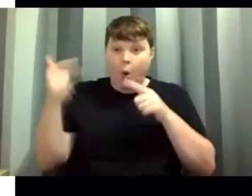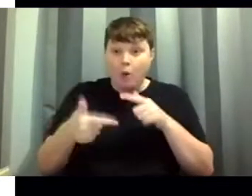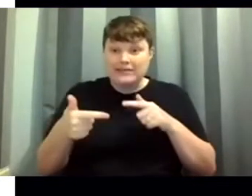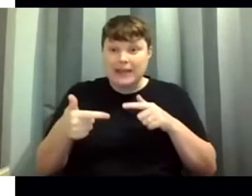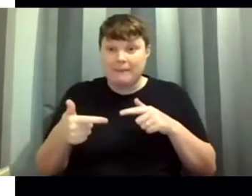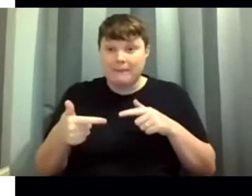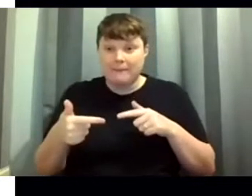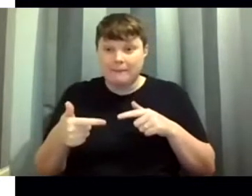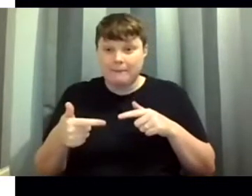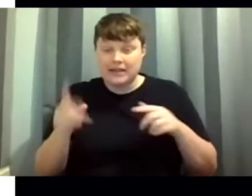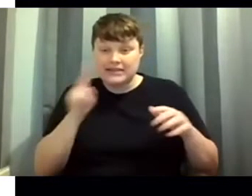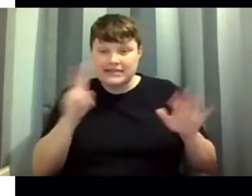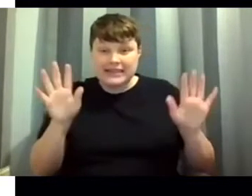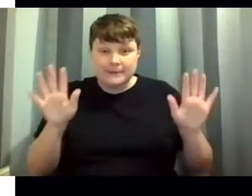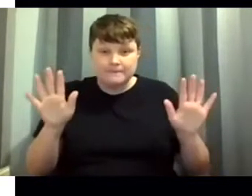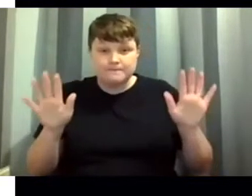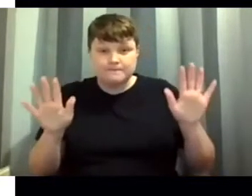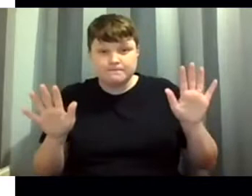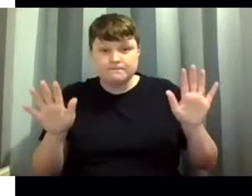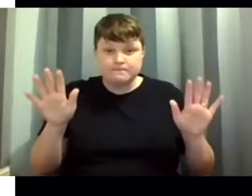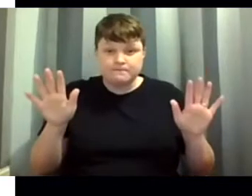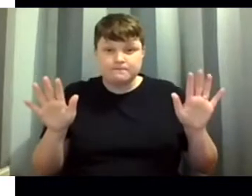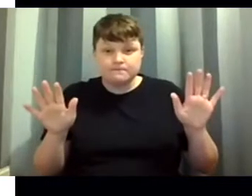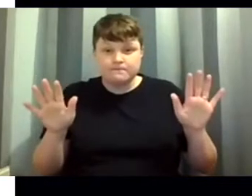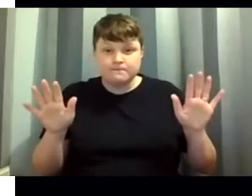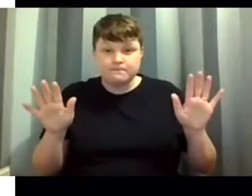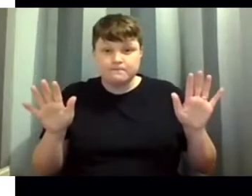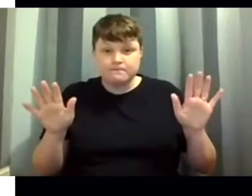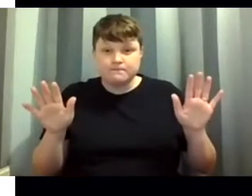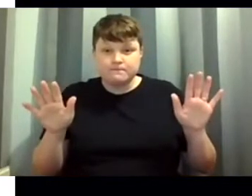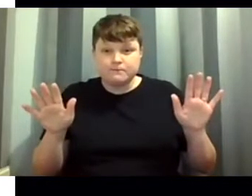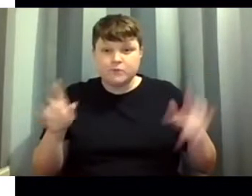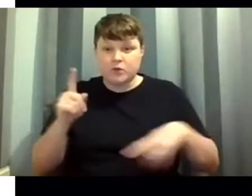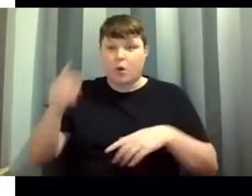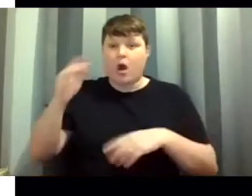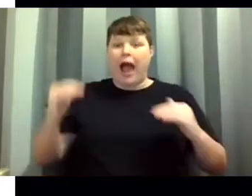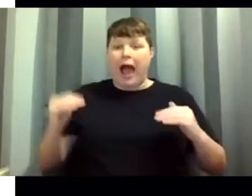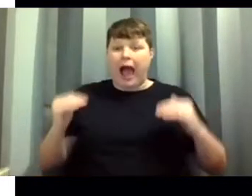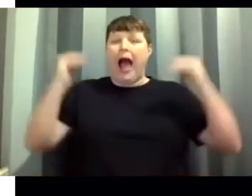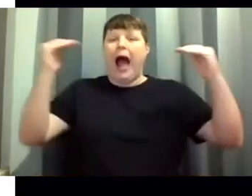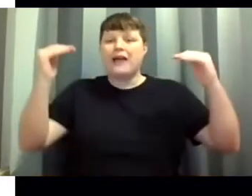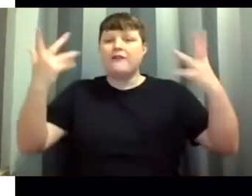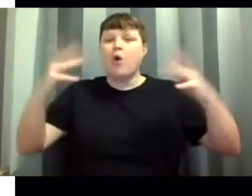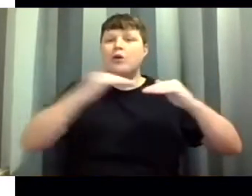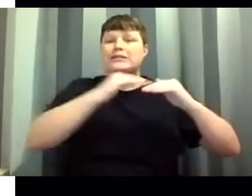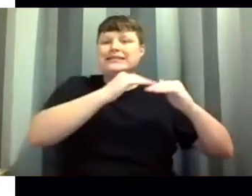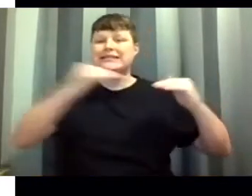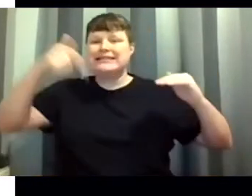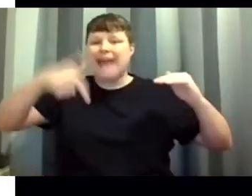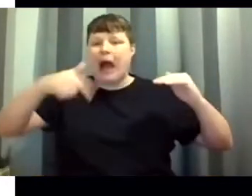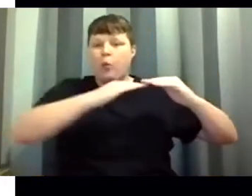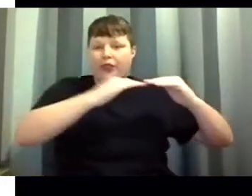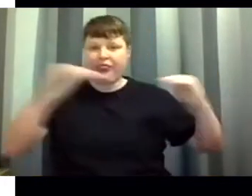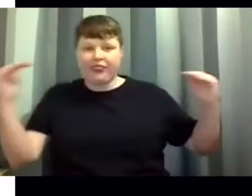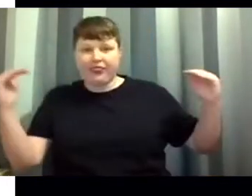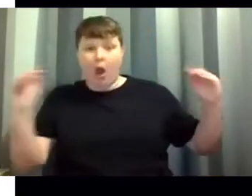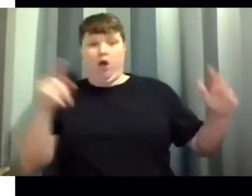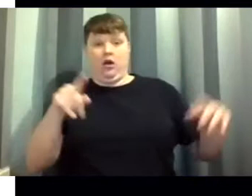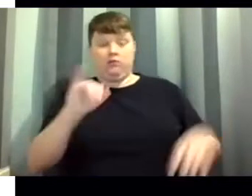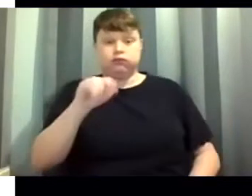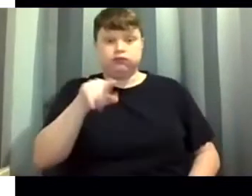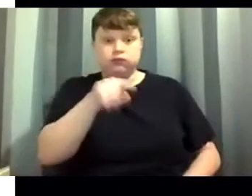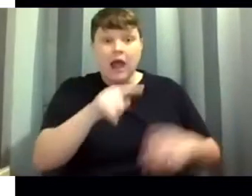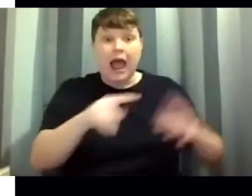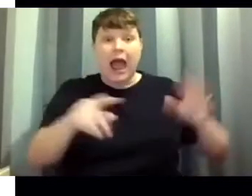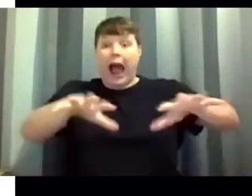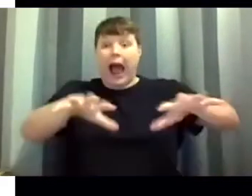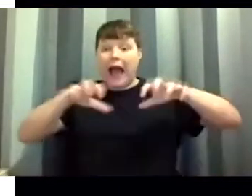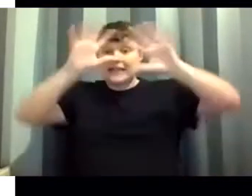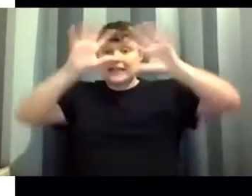going in height across the south coast. Here is the ice cloud. There's the liquid water cloud